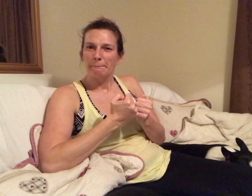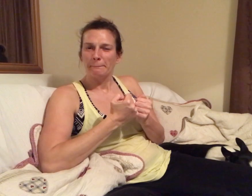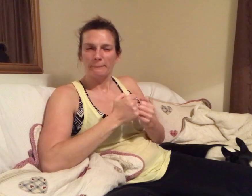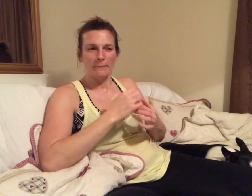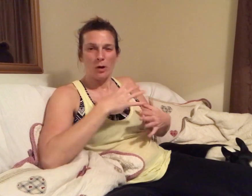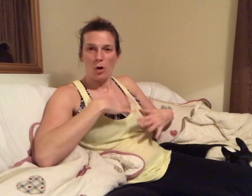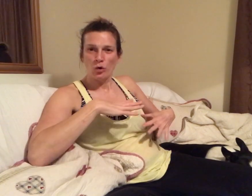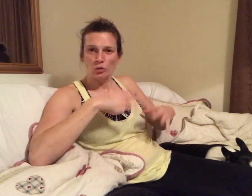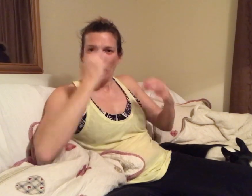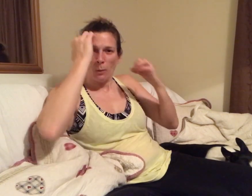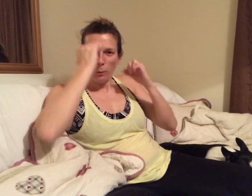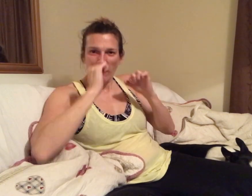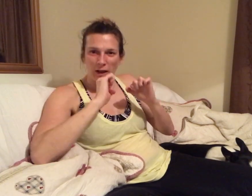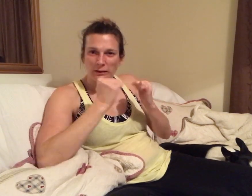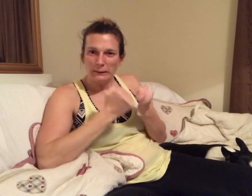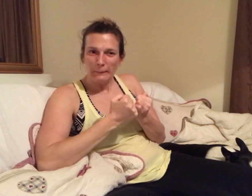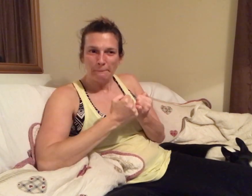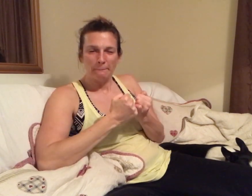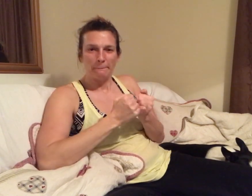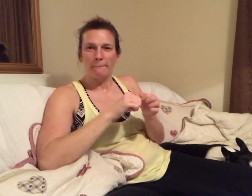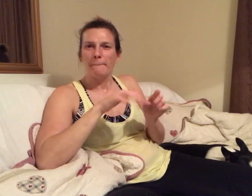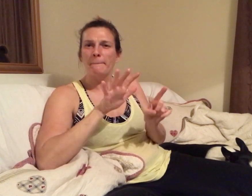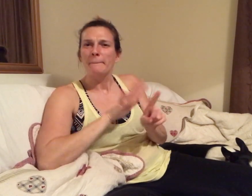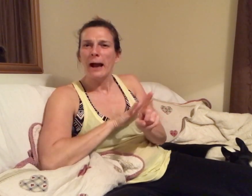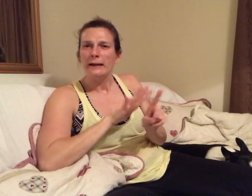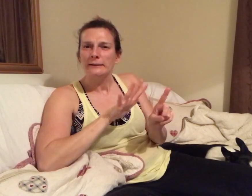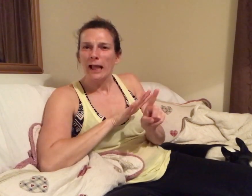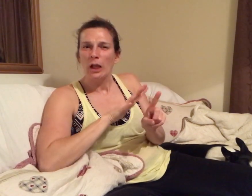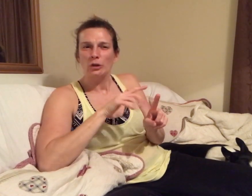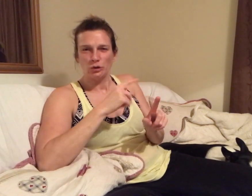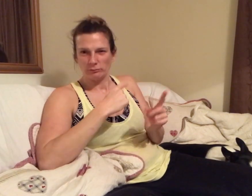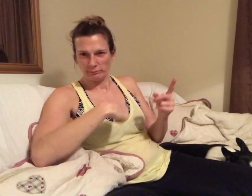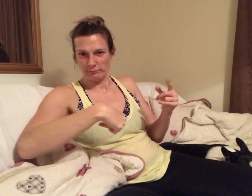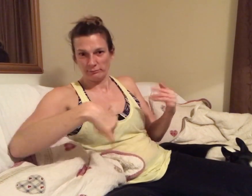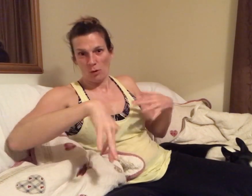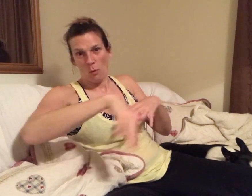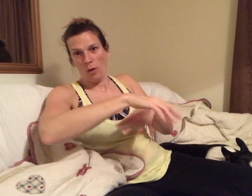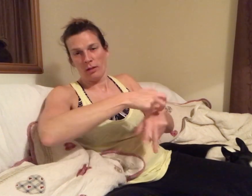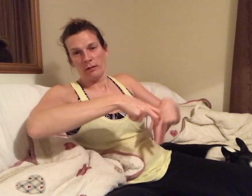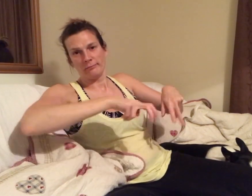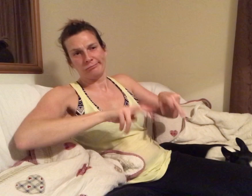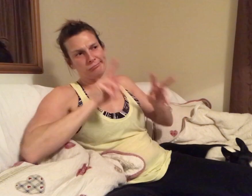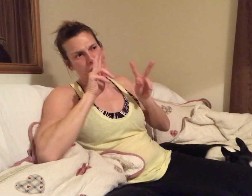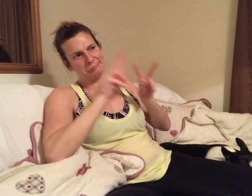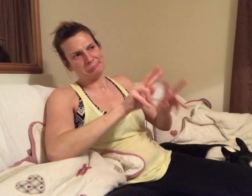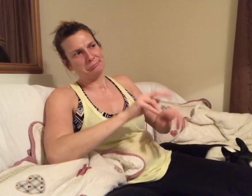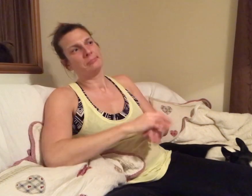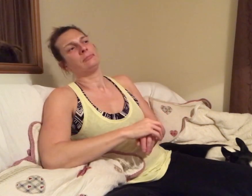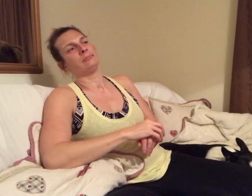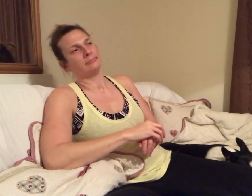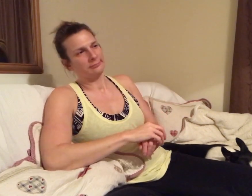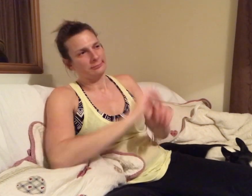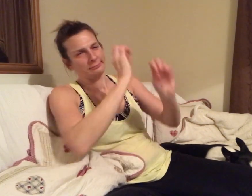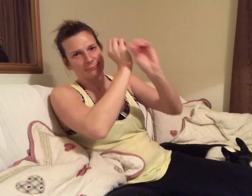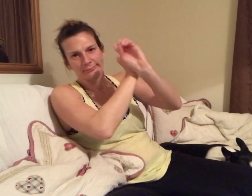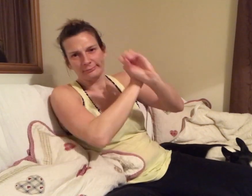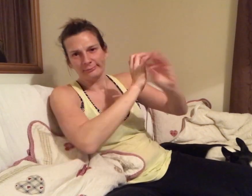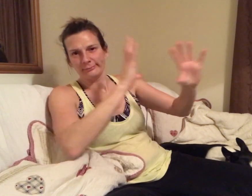costumes, wigs, and backstage team, so they were able to visualise the play in person